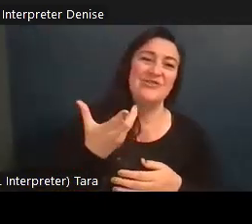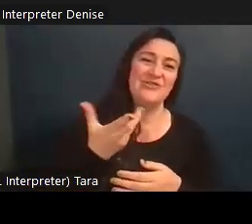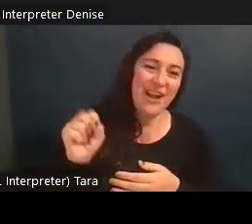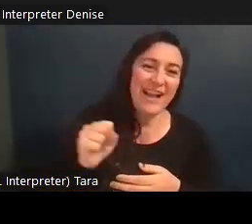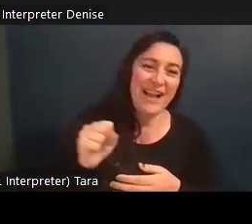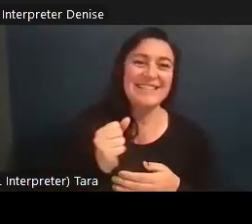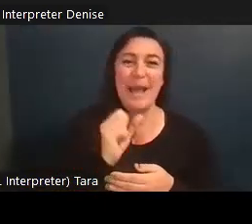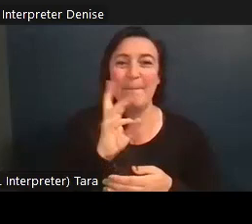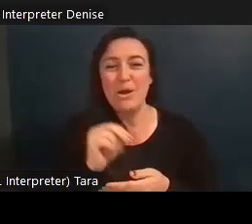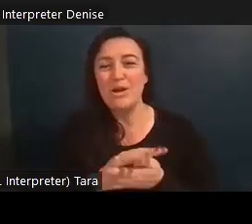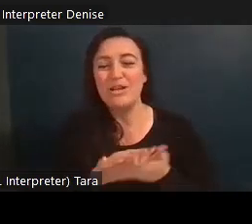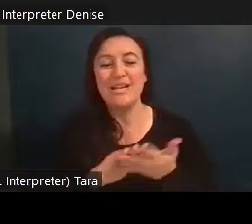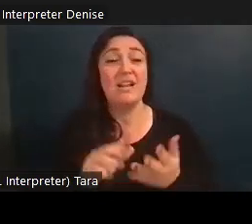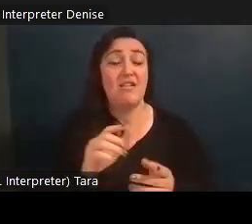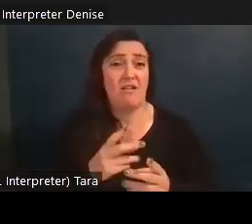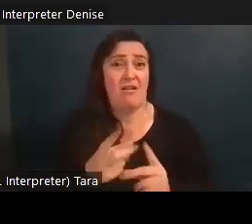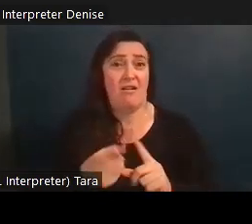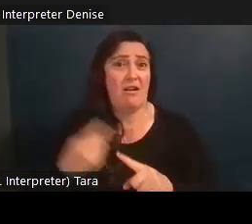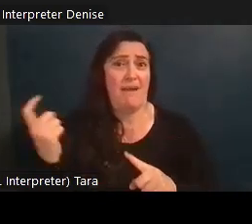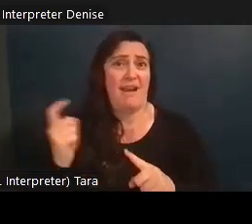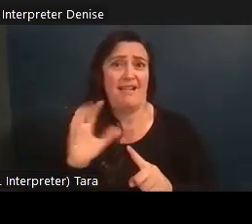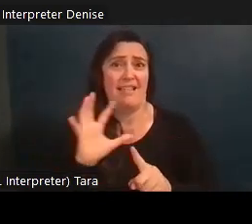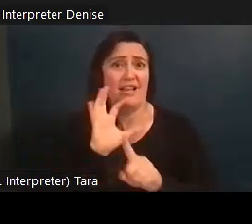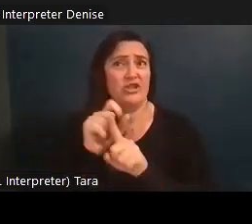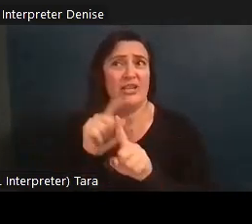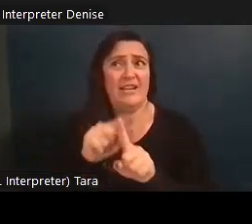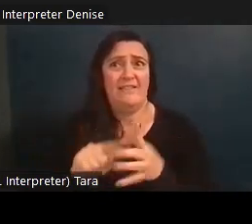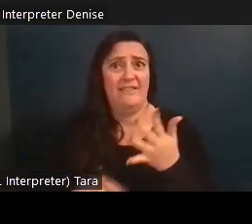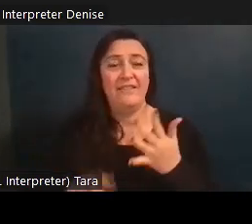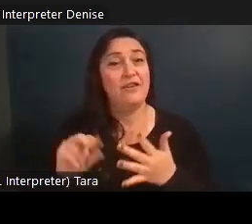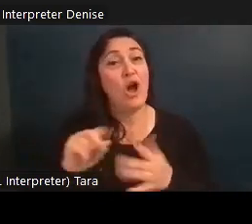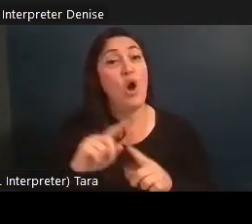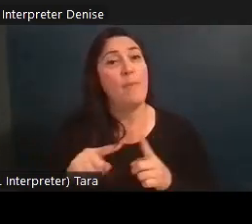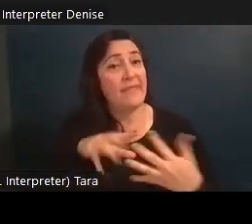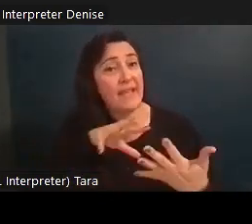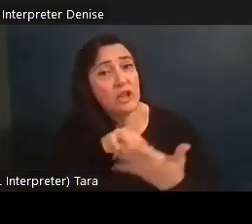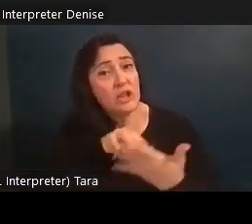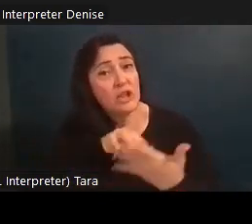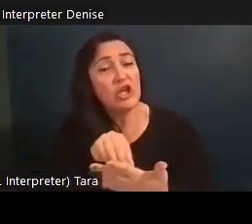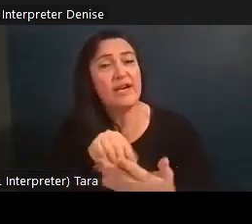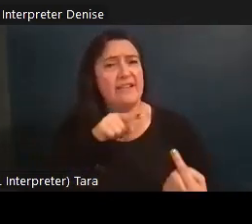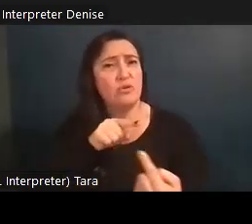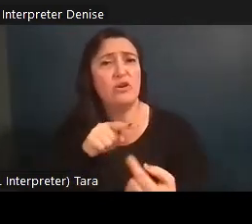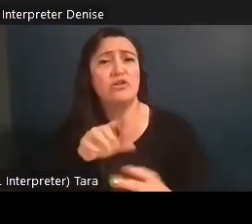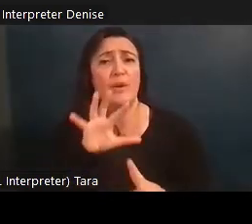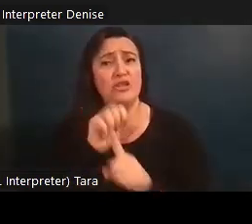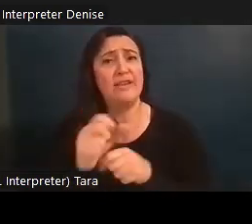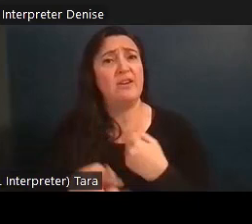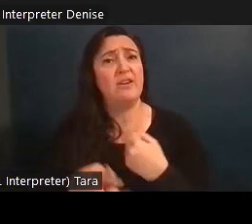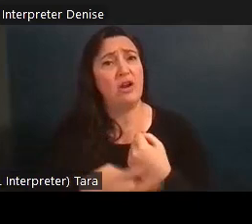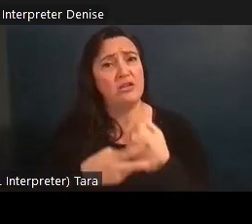They struggle to learn and they struggle to achieve conservation and livestock weight gain goals.